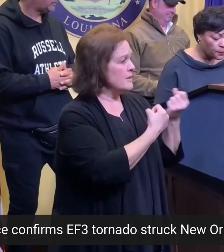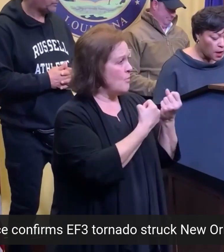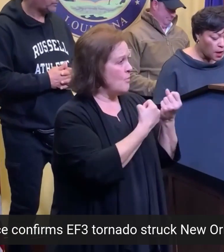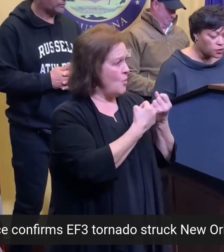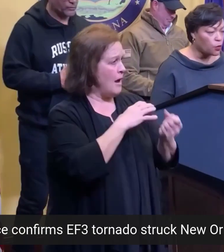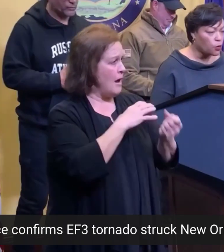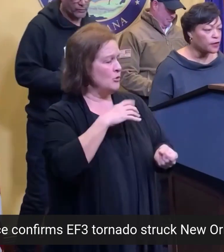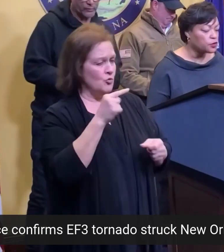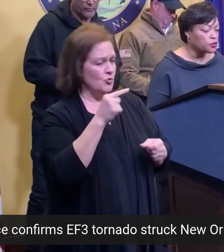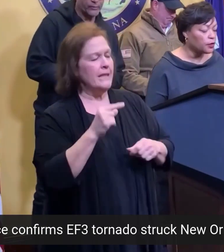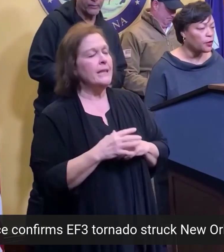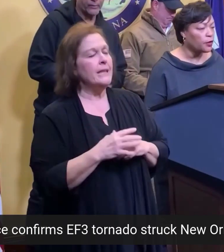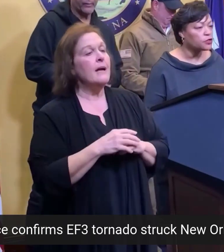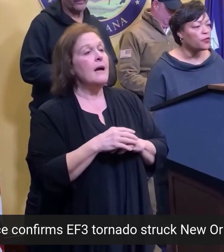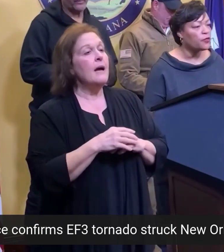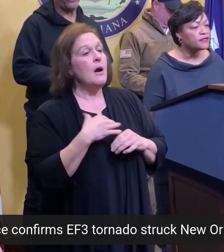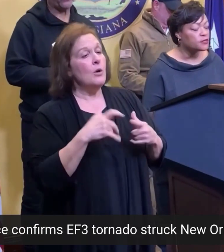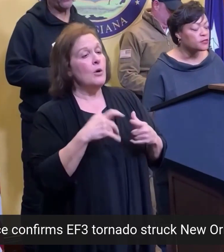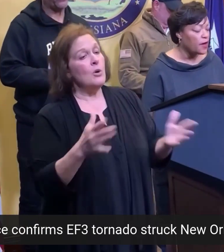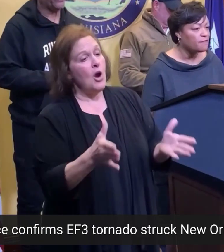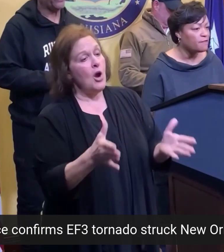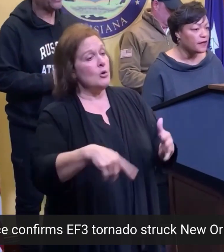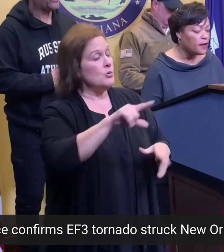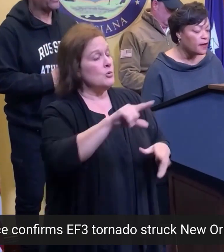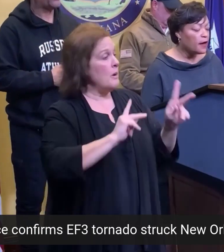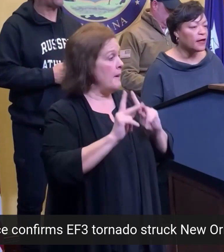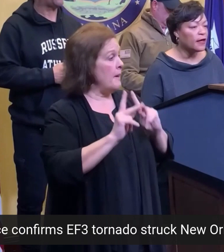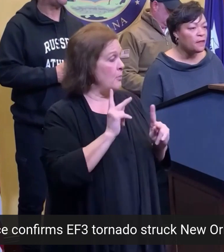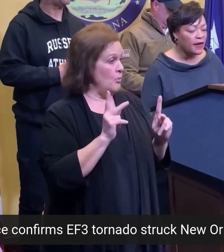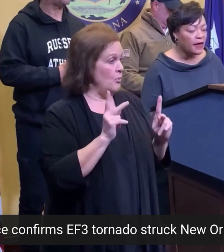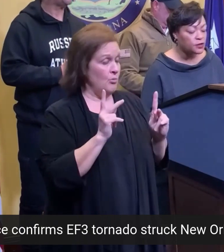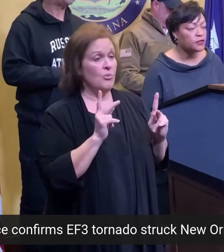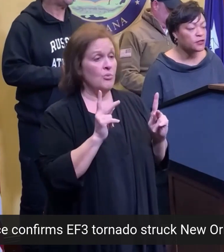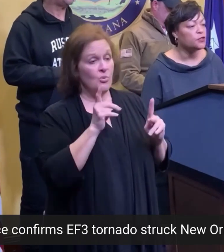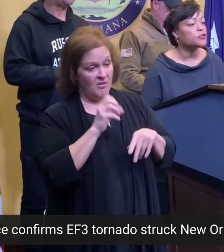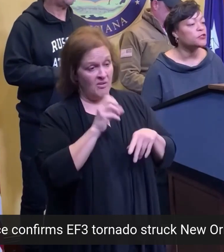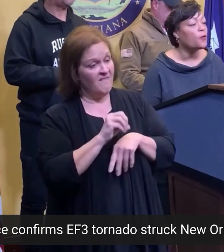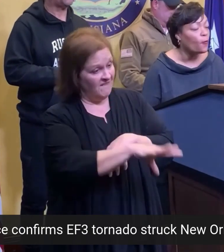i just wanted to encourage our residents who have been impacted to continue to support one